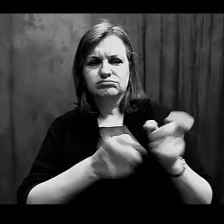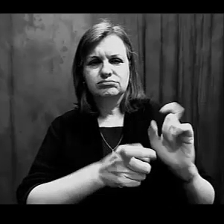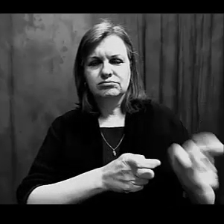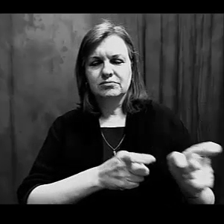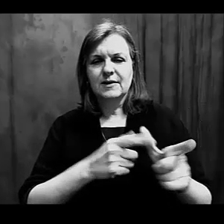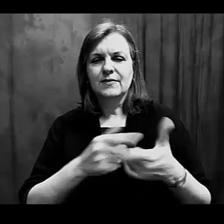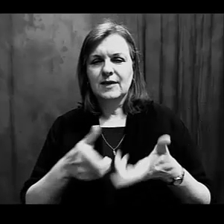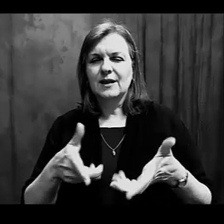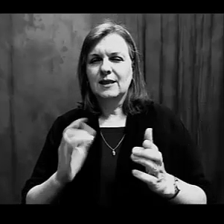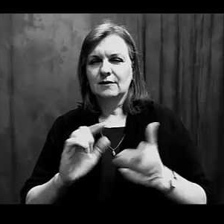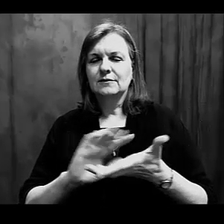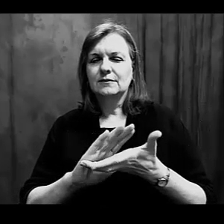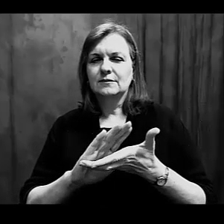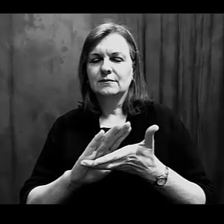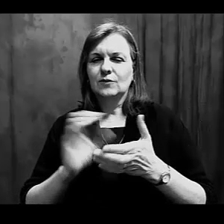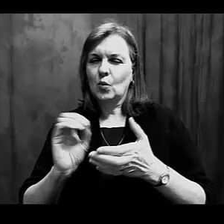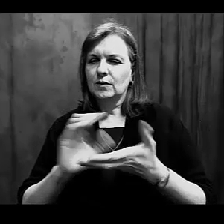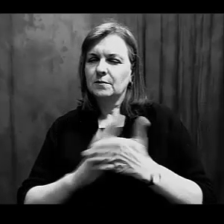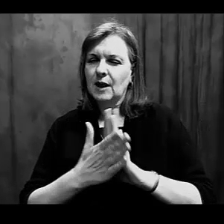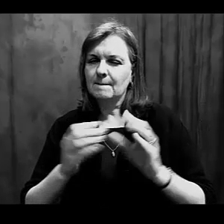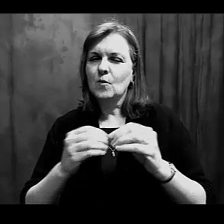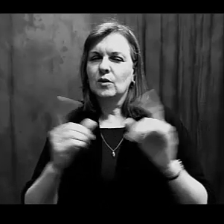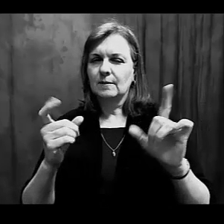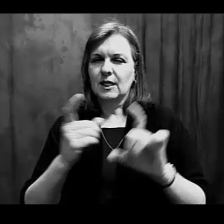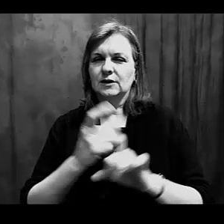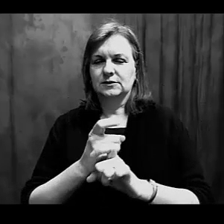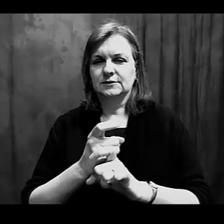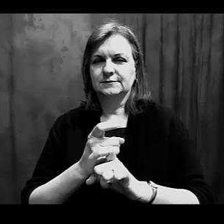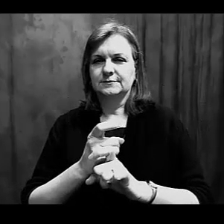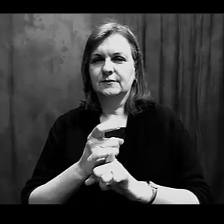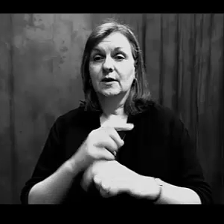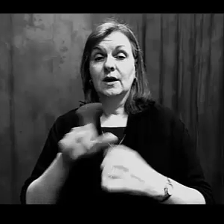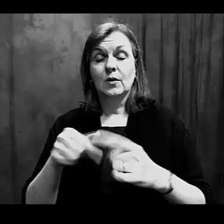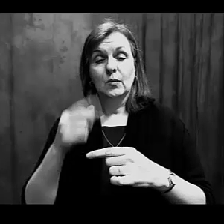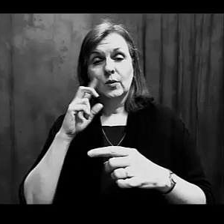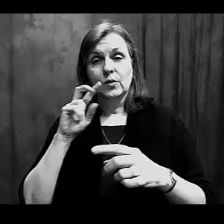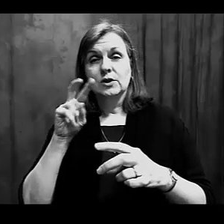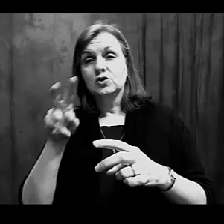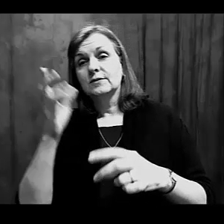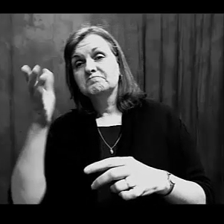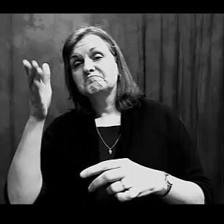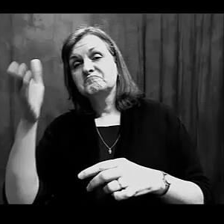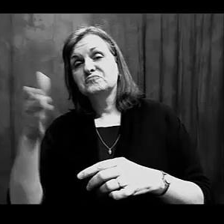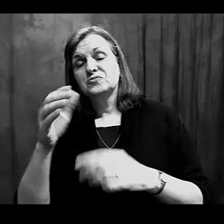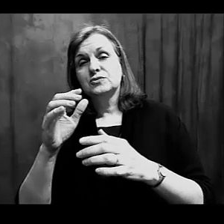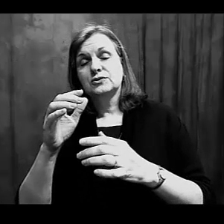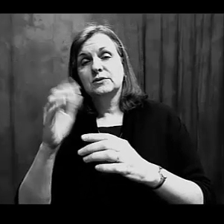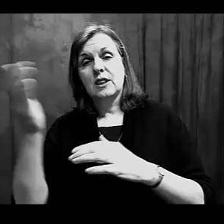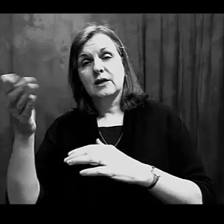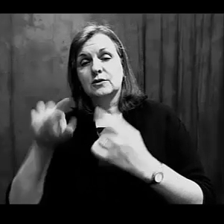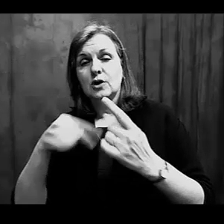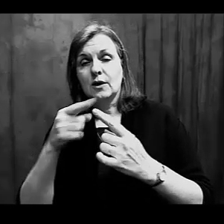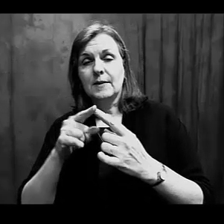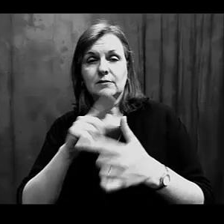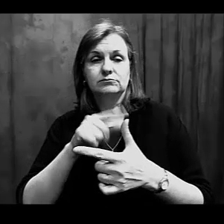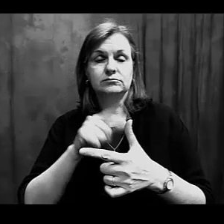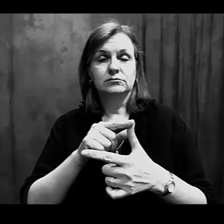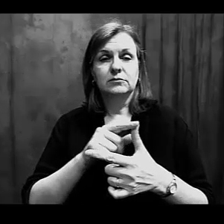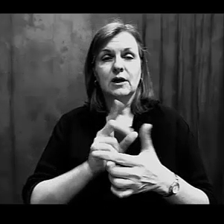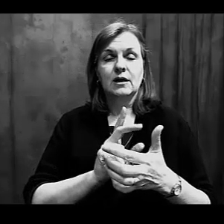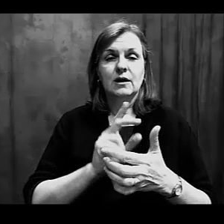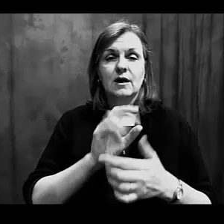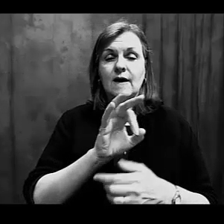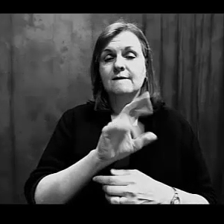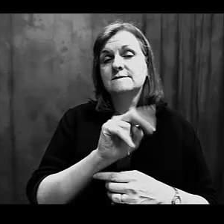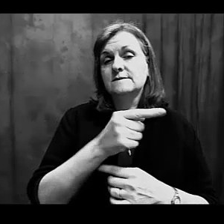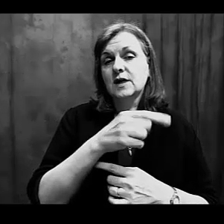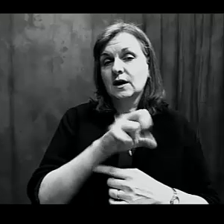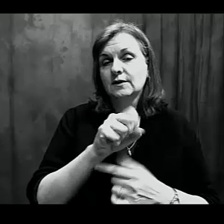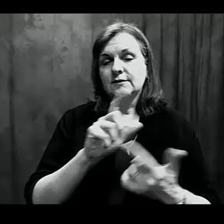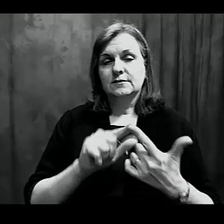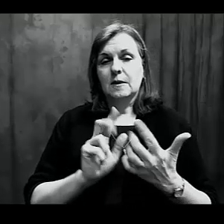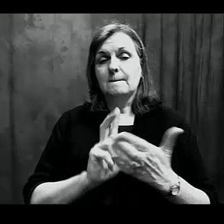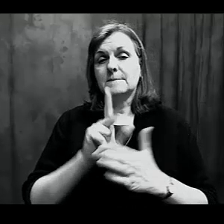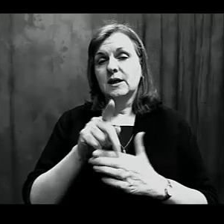that will allow us to reach that level of complexity so when we look in the coming lectures at fungus and plants and animals